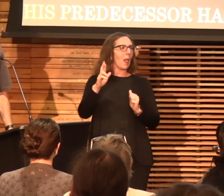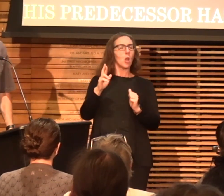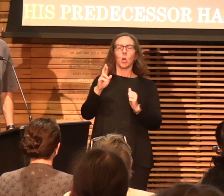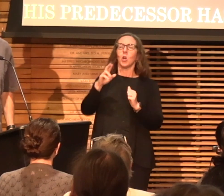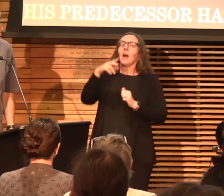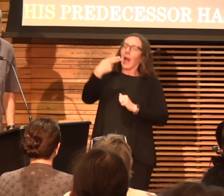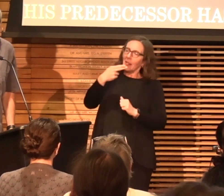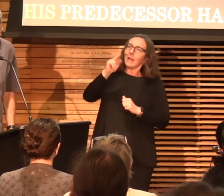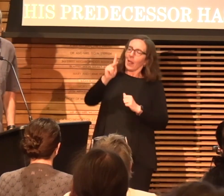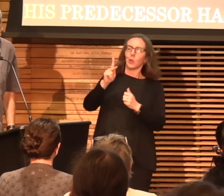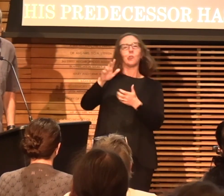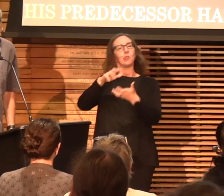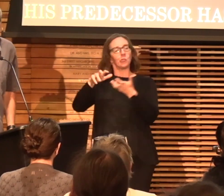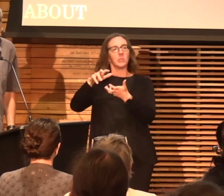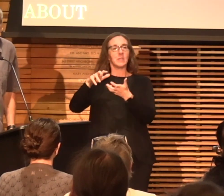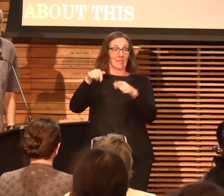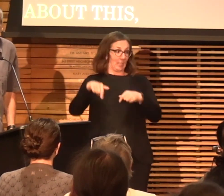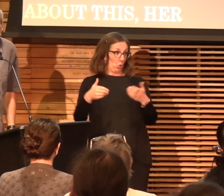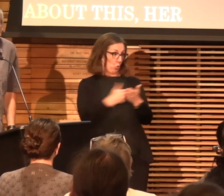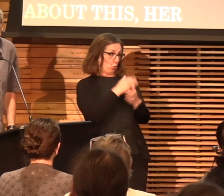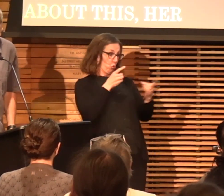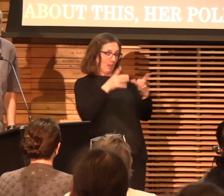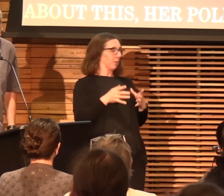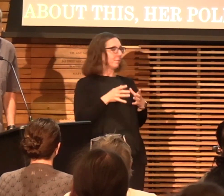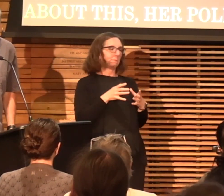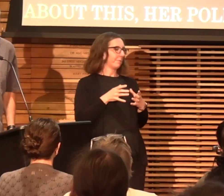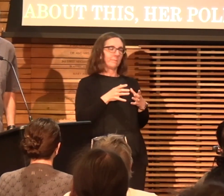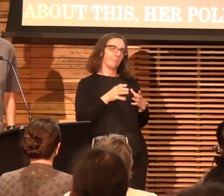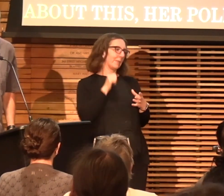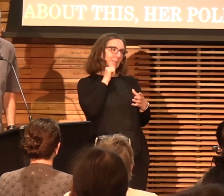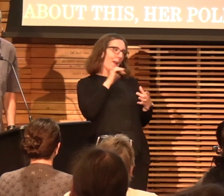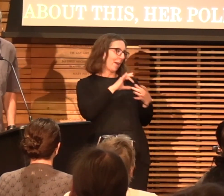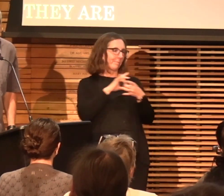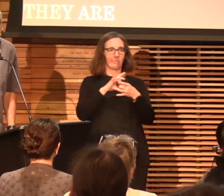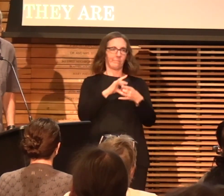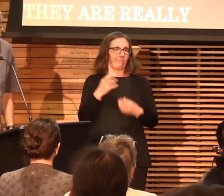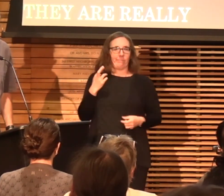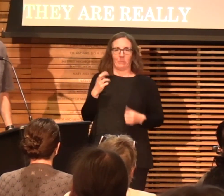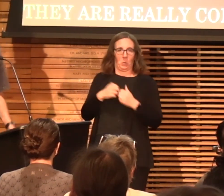her politics affecting fundraising. They're really concerned about the fundraising.